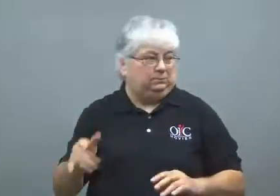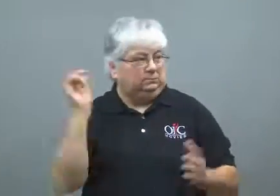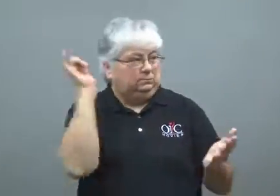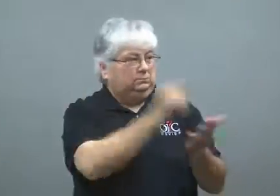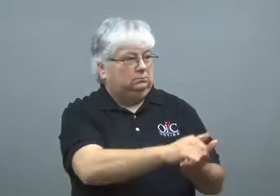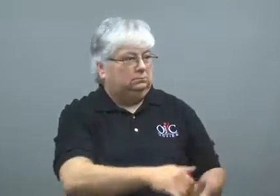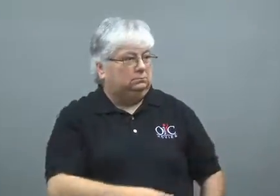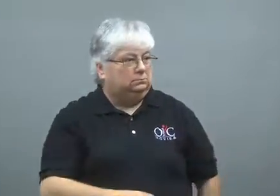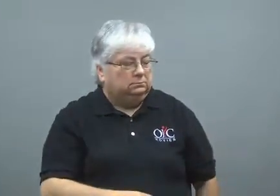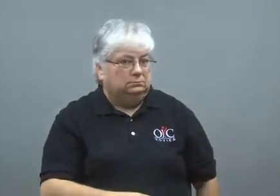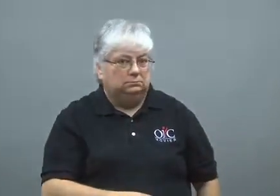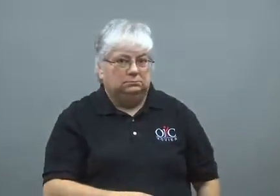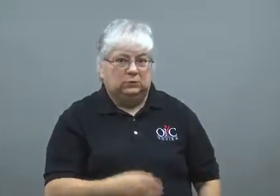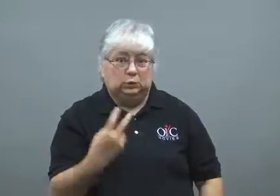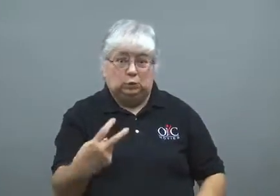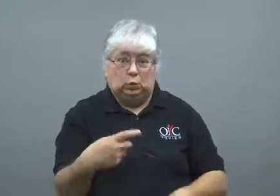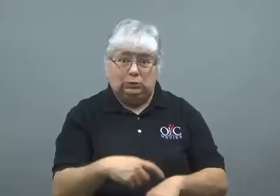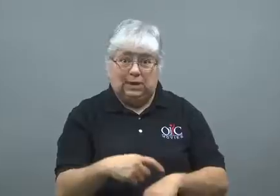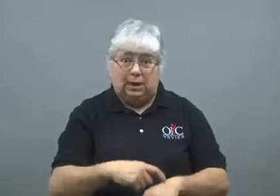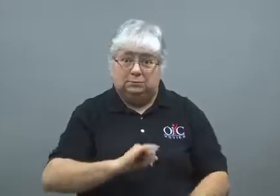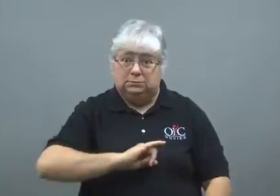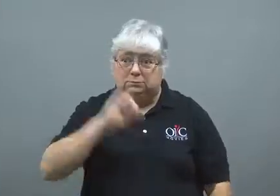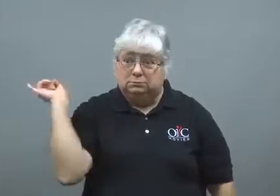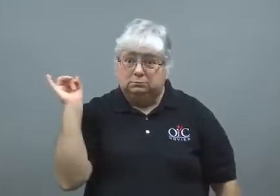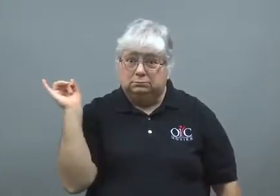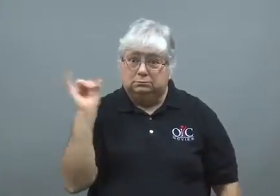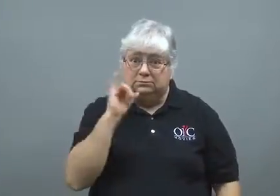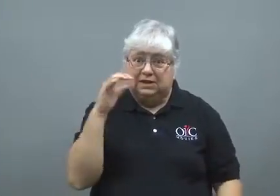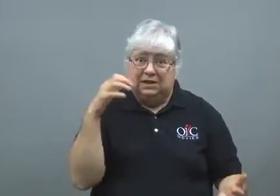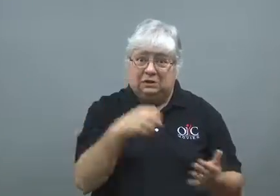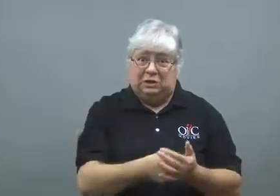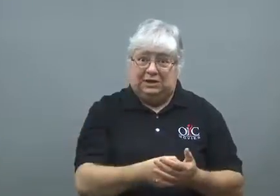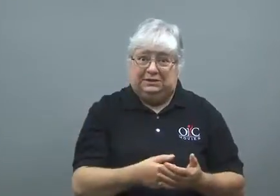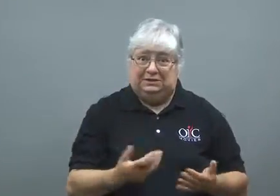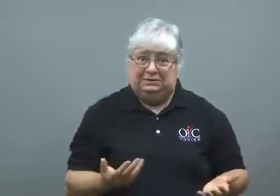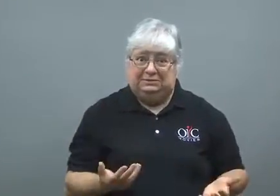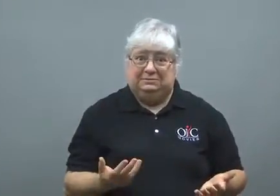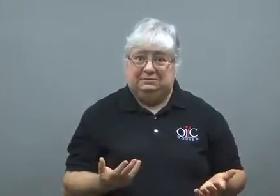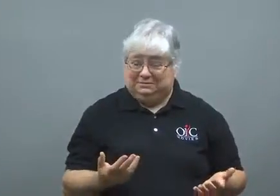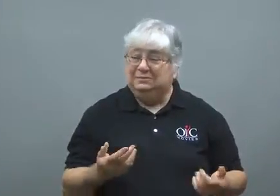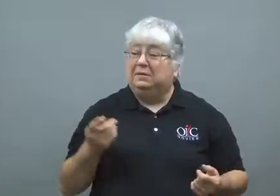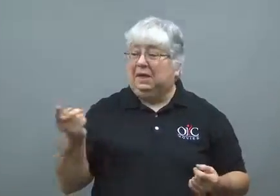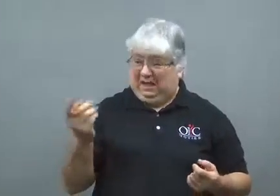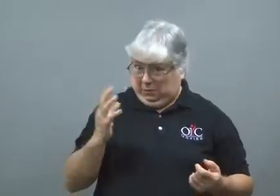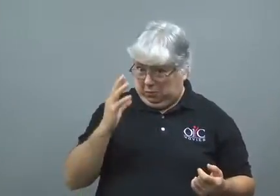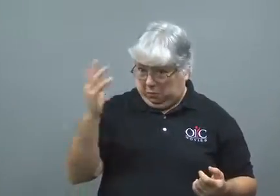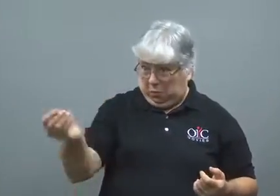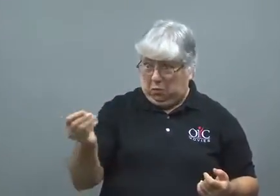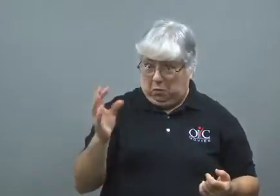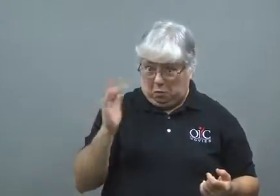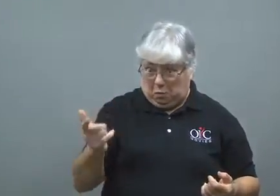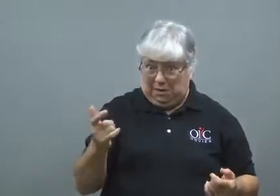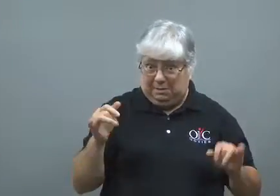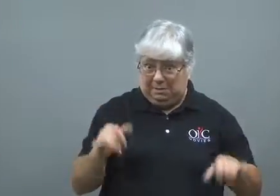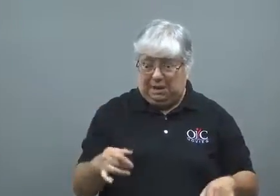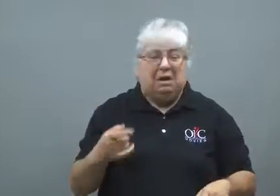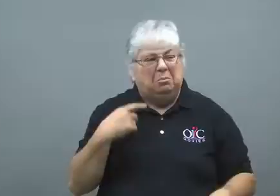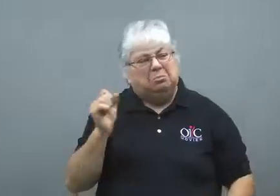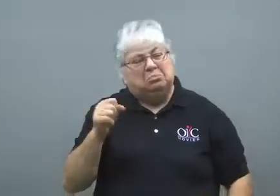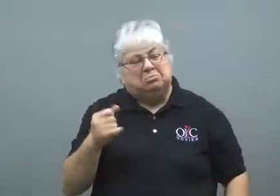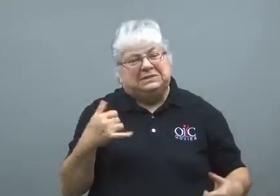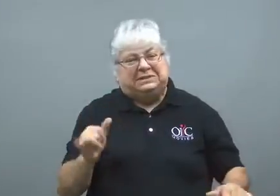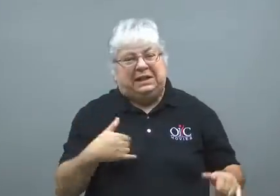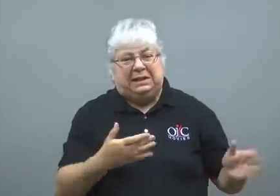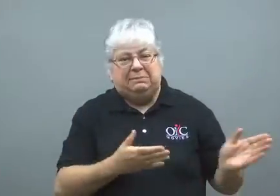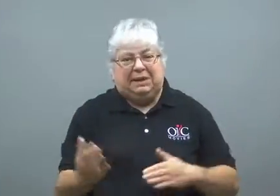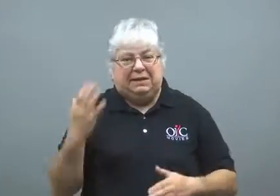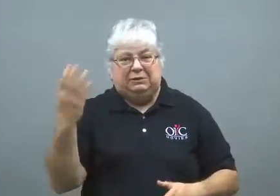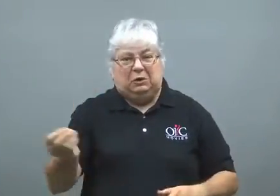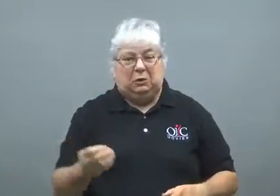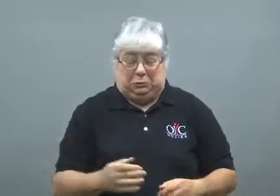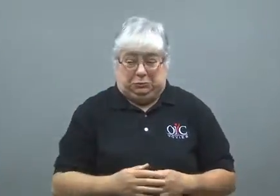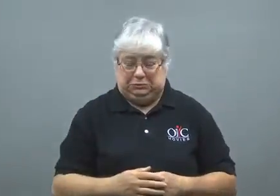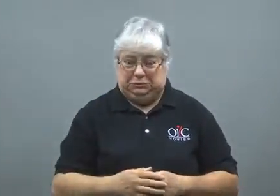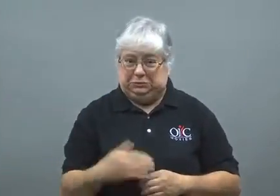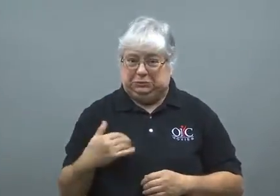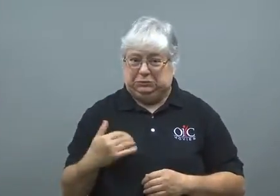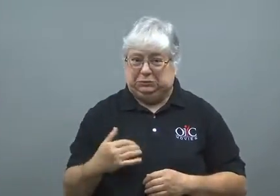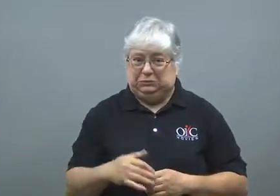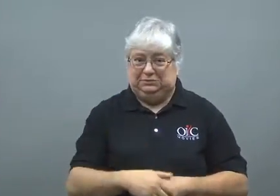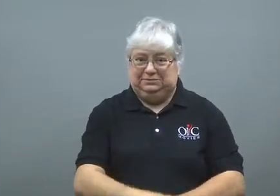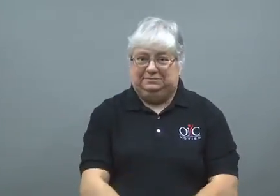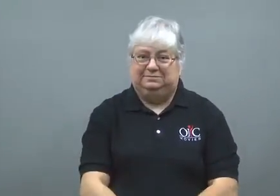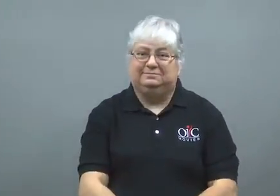Twice, he was to be on a doomed plane, and he dodged a bullet.